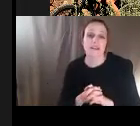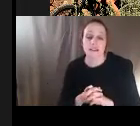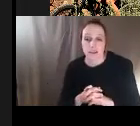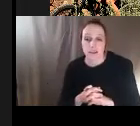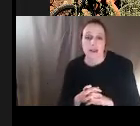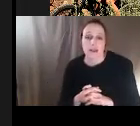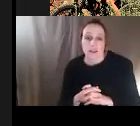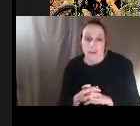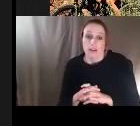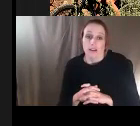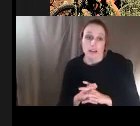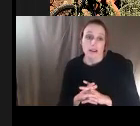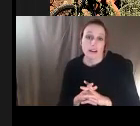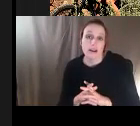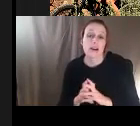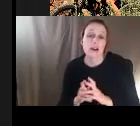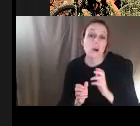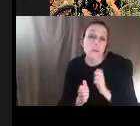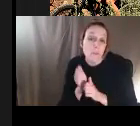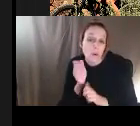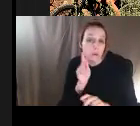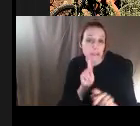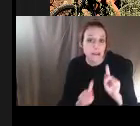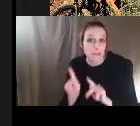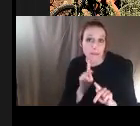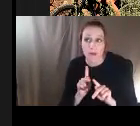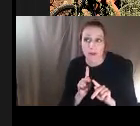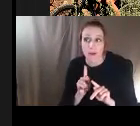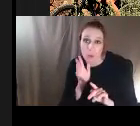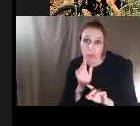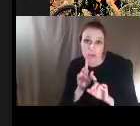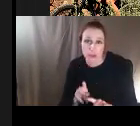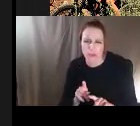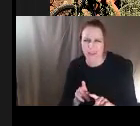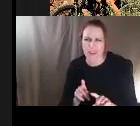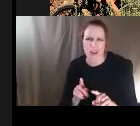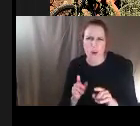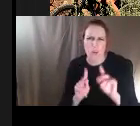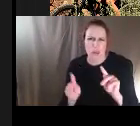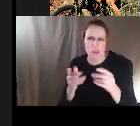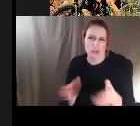we're too sensitive, people are too sensitive and this being politically correct is getting